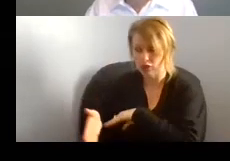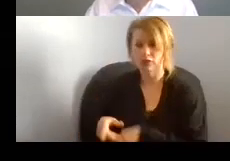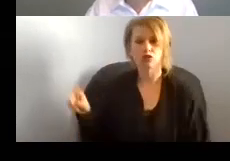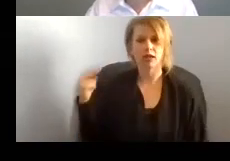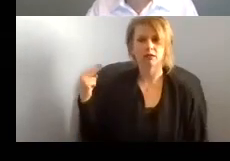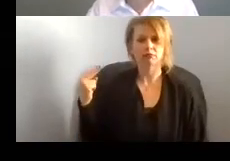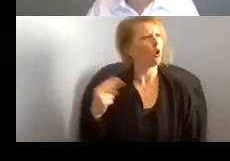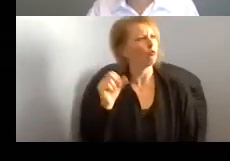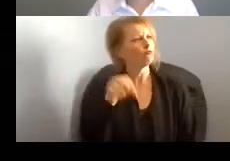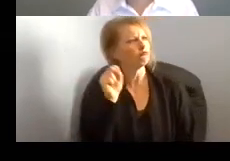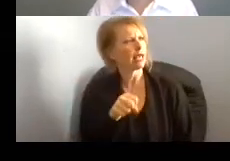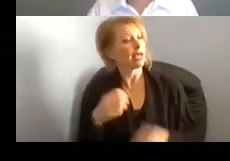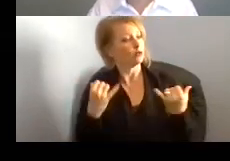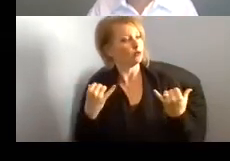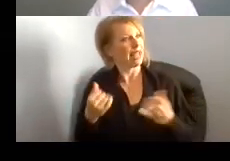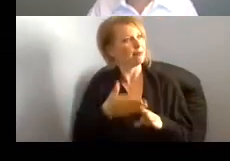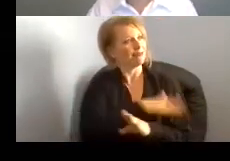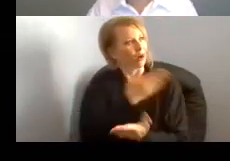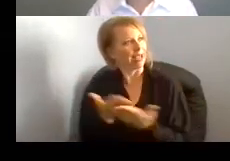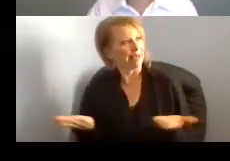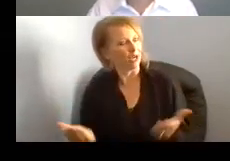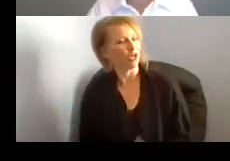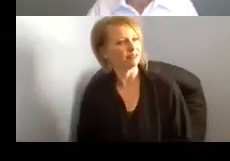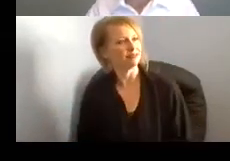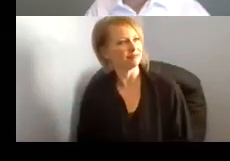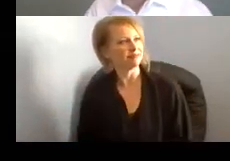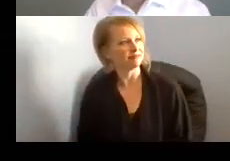oh, yeah. Actually, today, before I came here, I was talking to my friend.